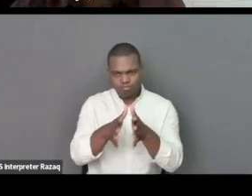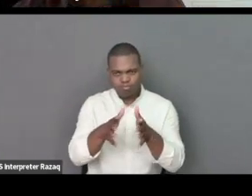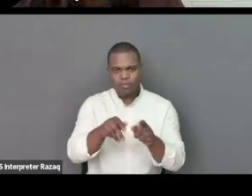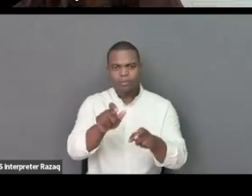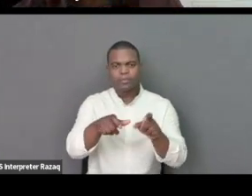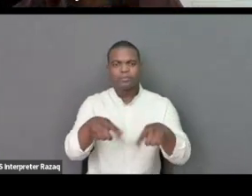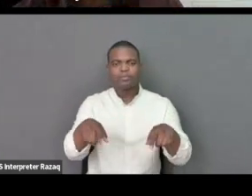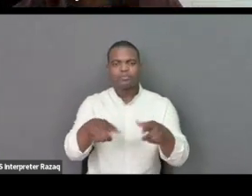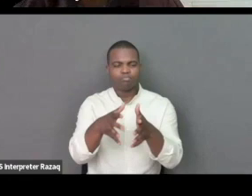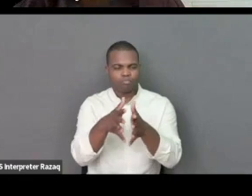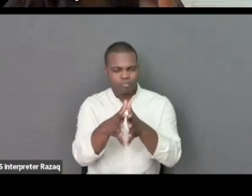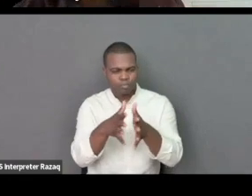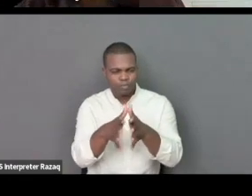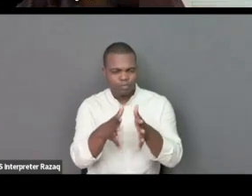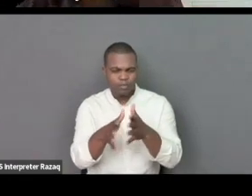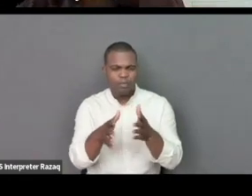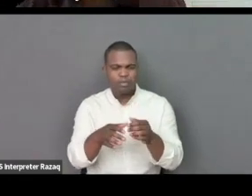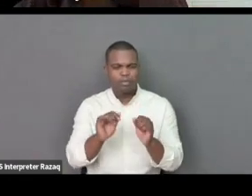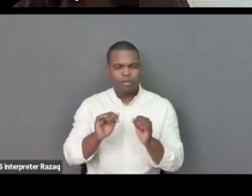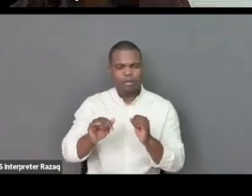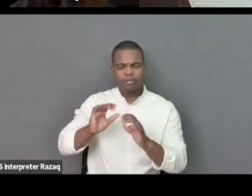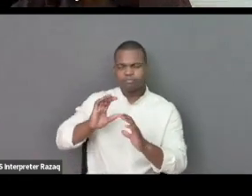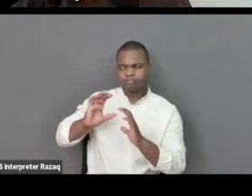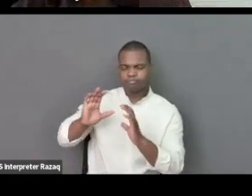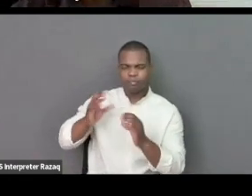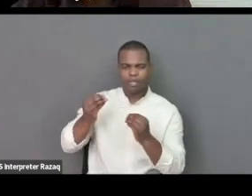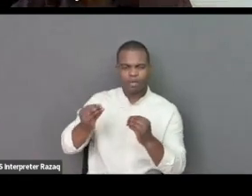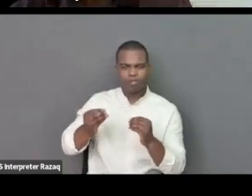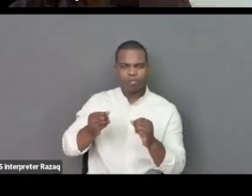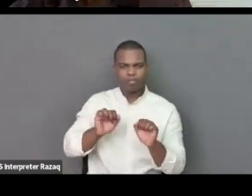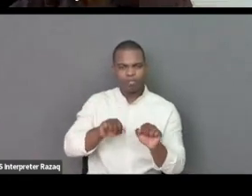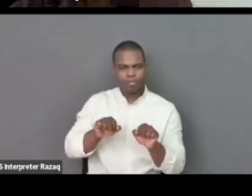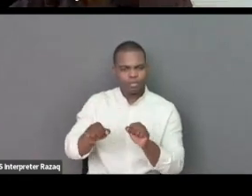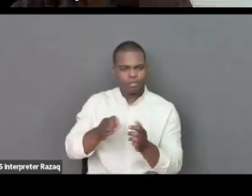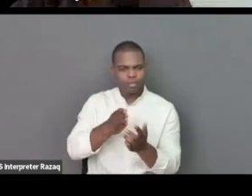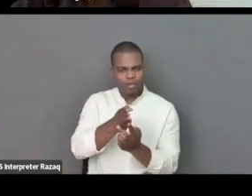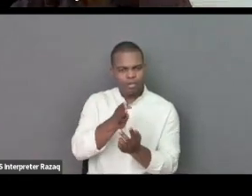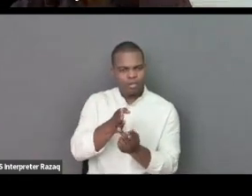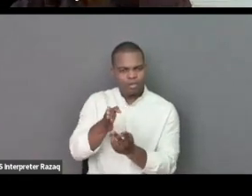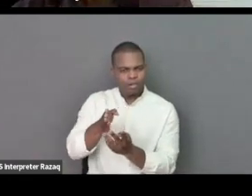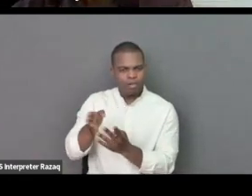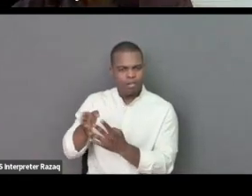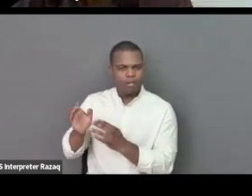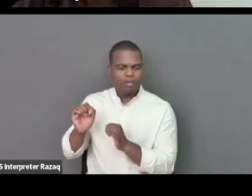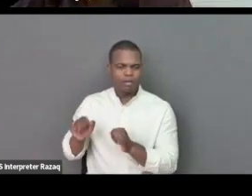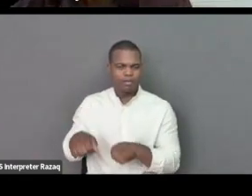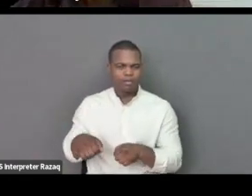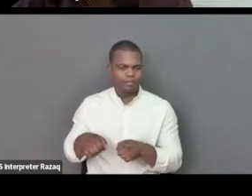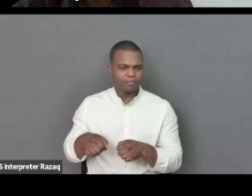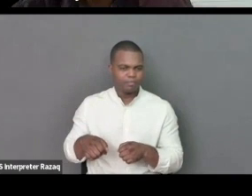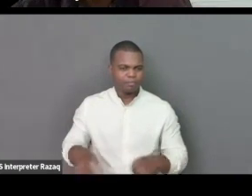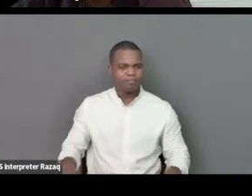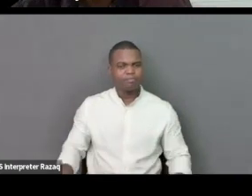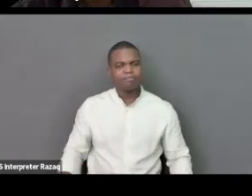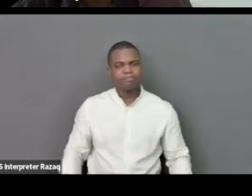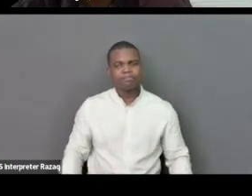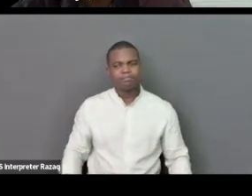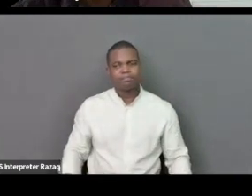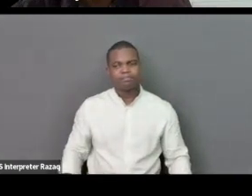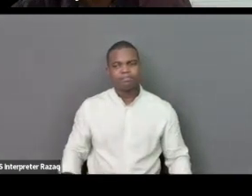basically to explain that there should be more channels and there are more channels that, of course, they might use the one that is most